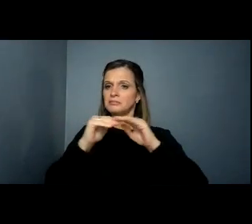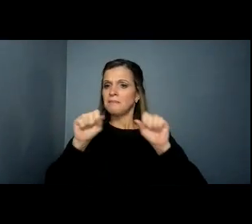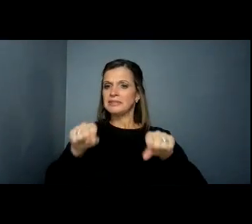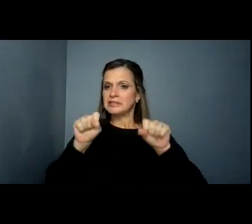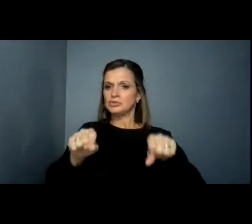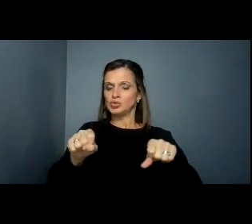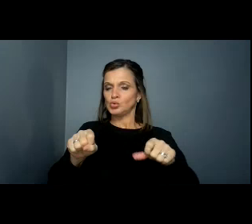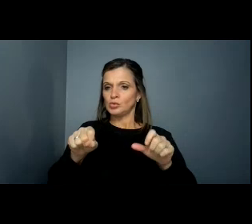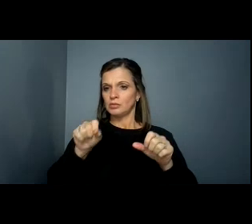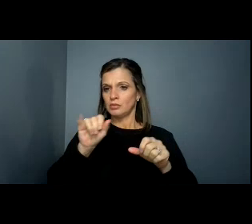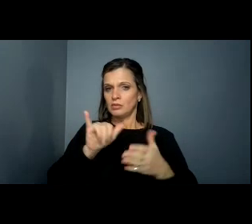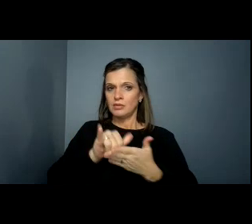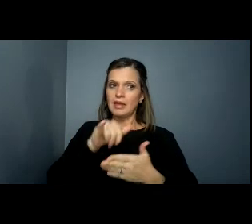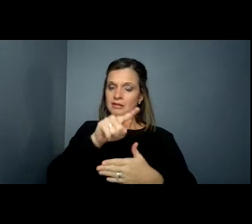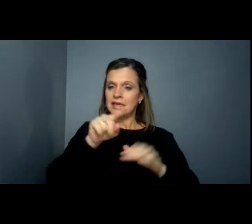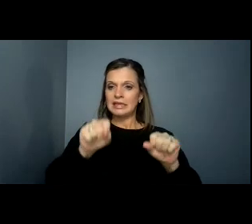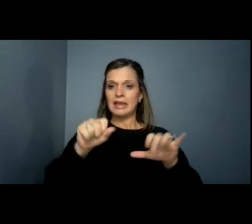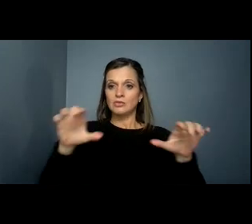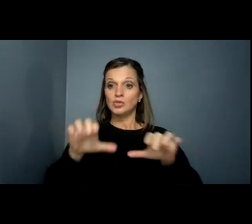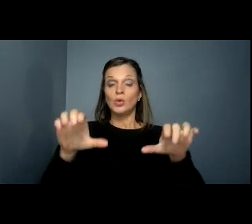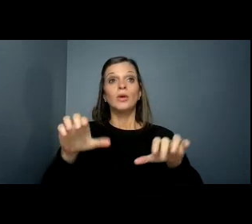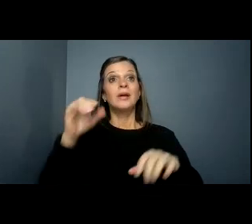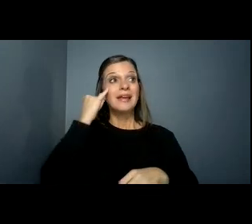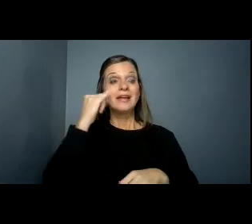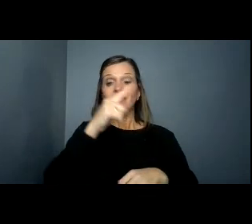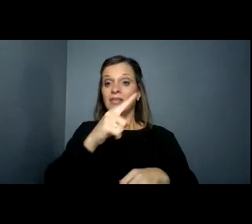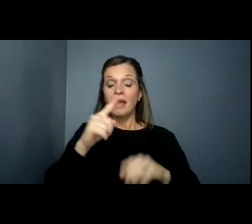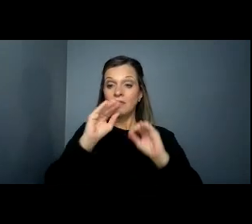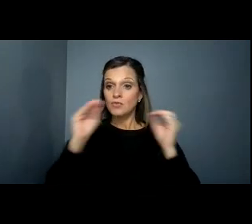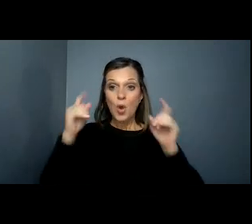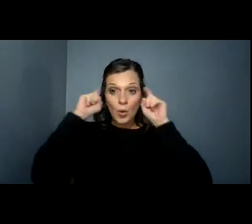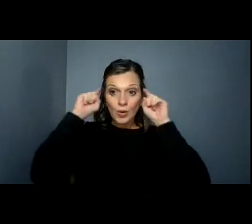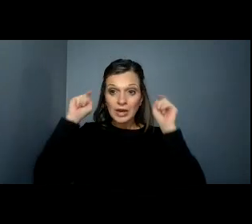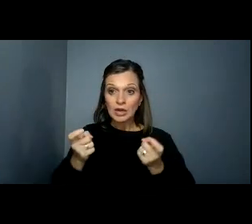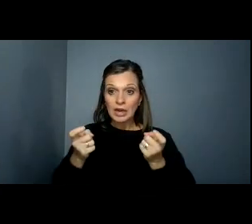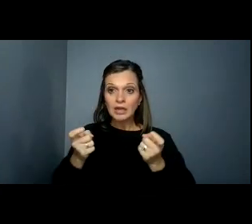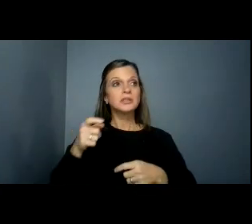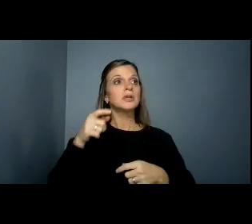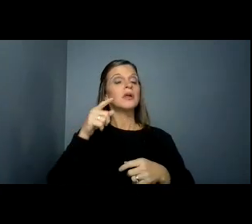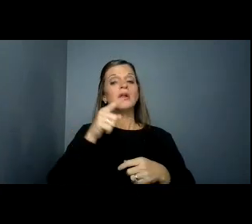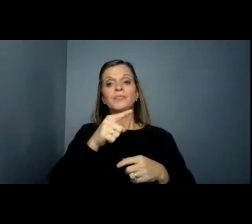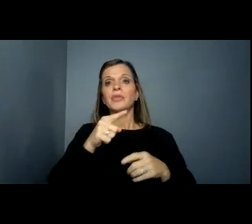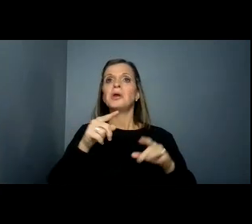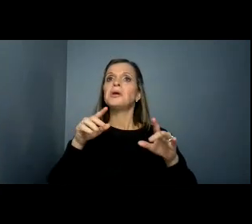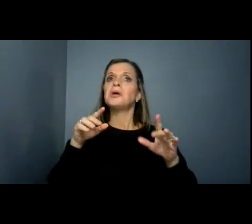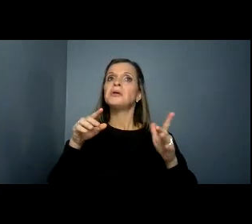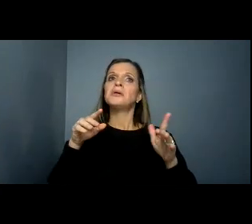they can do when they don't have hearing aids and they're out there hearing speech at 30% or 24.